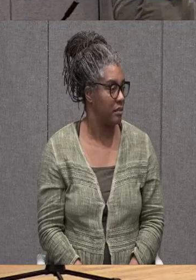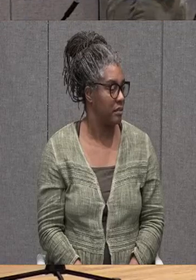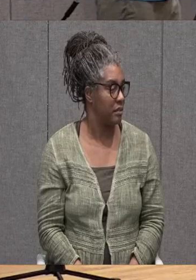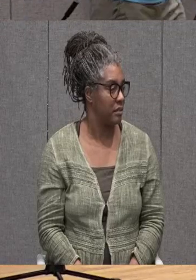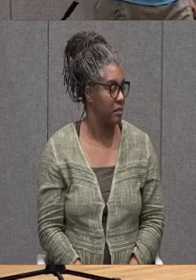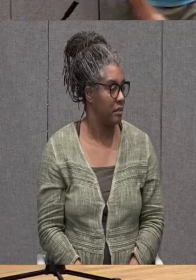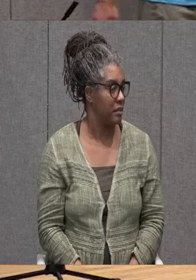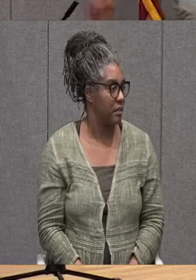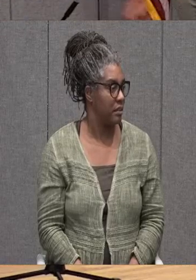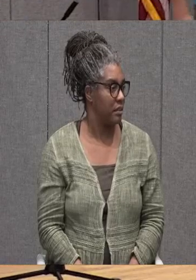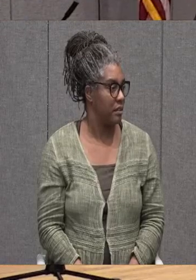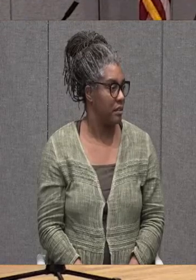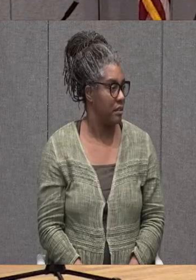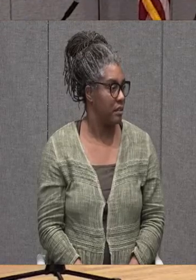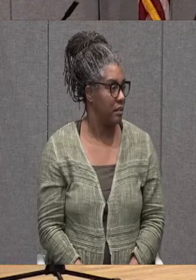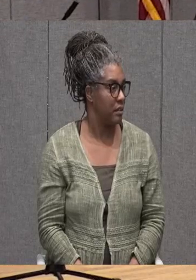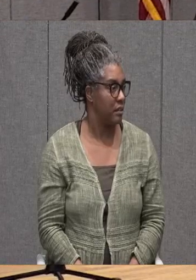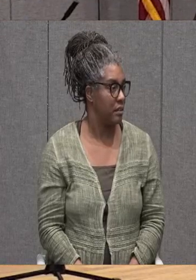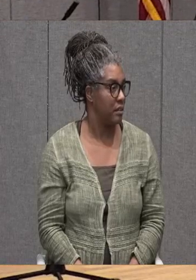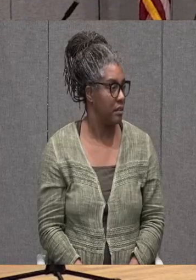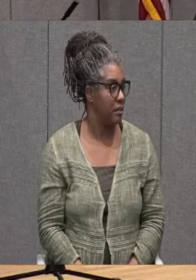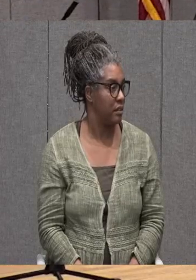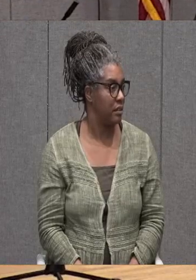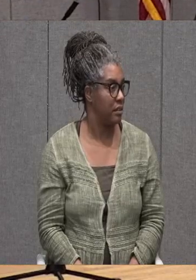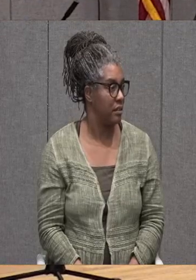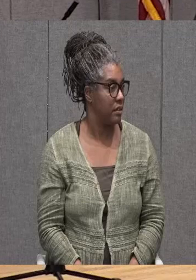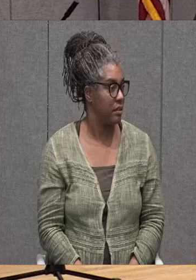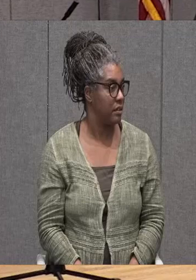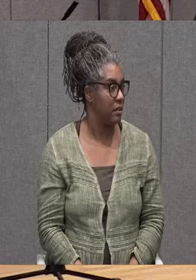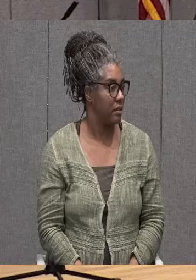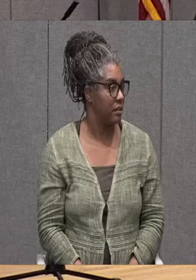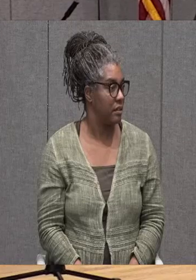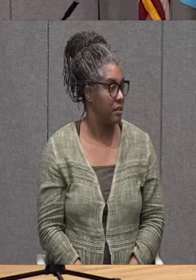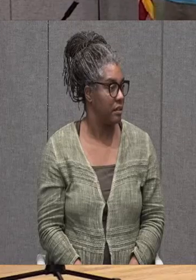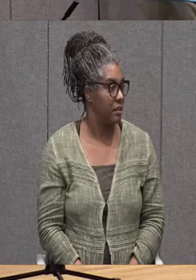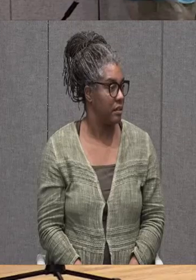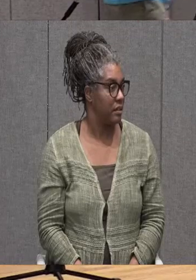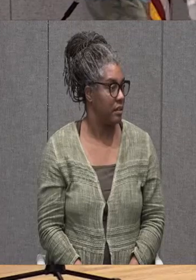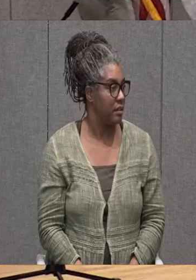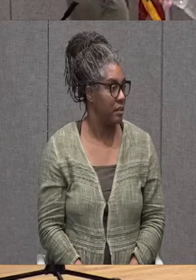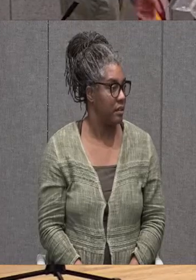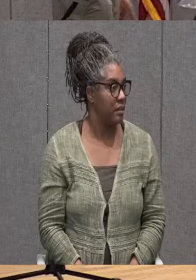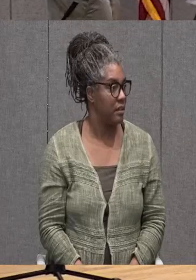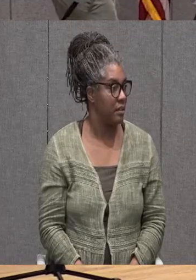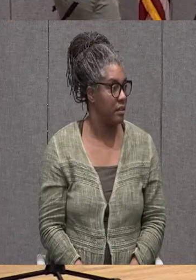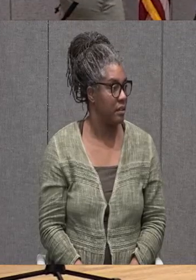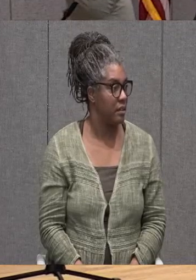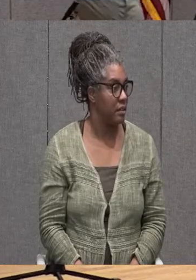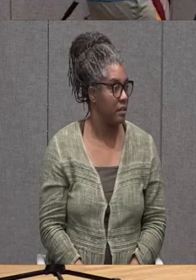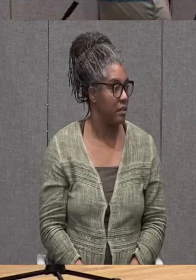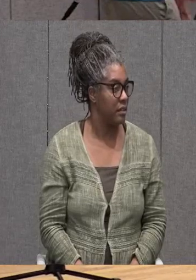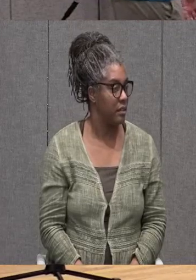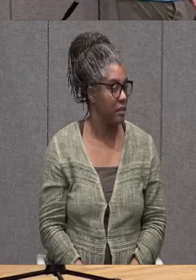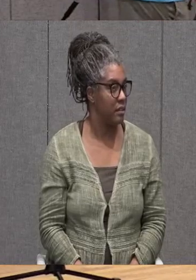(balloon squeaking) (plastic crackling) (air whooshing) Mr Dunham,